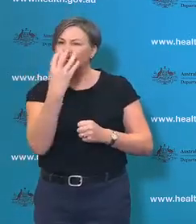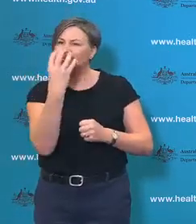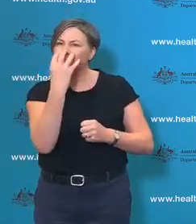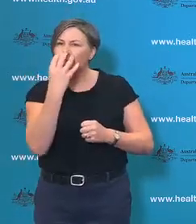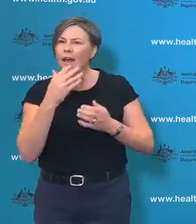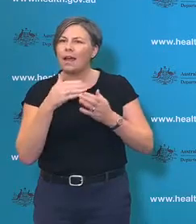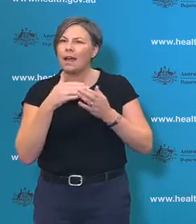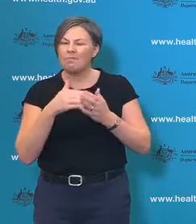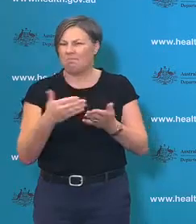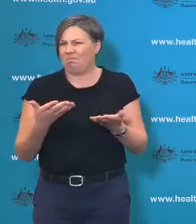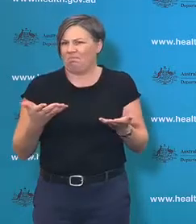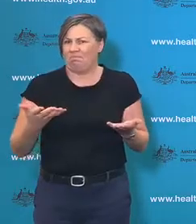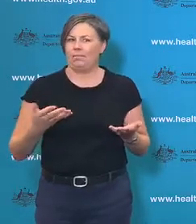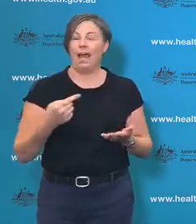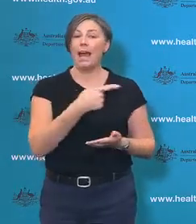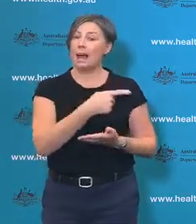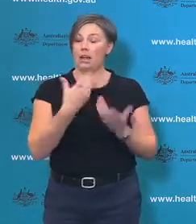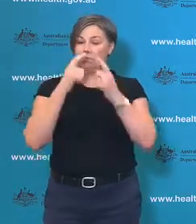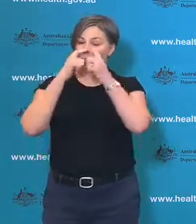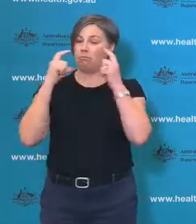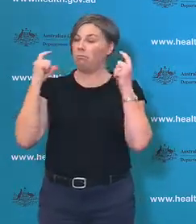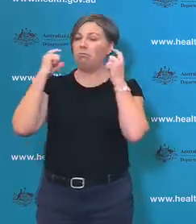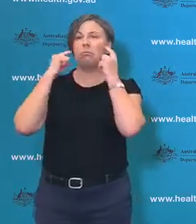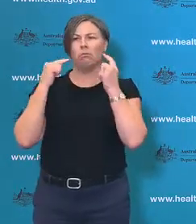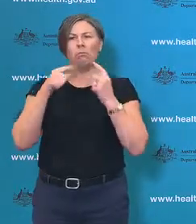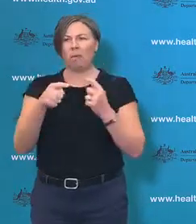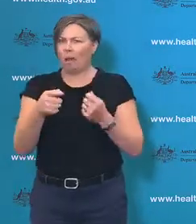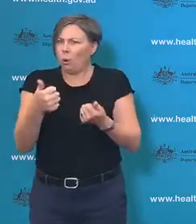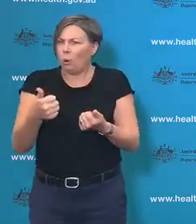national level and approved through the AHPPC by the states and territories and